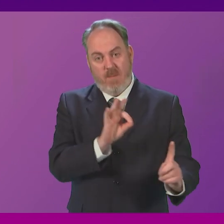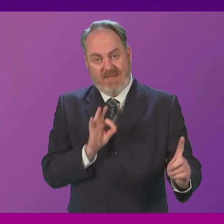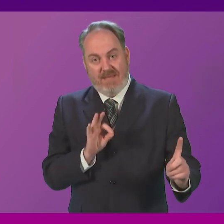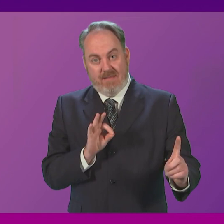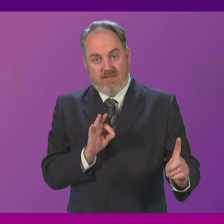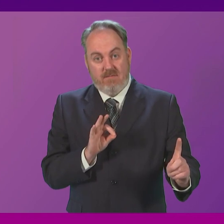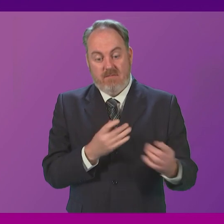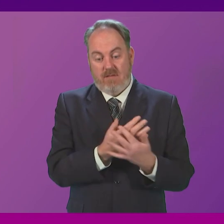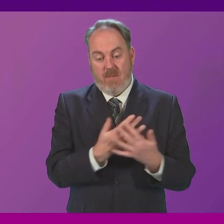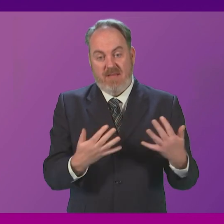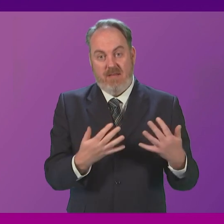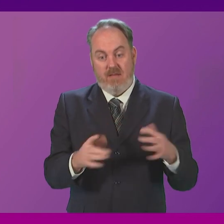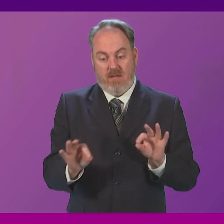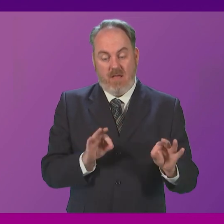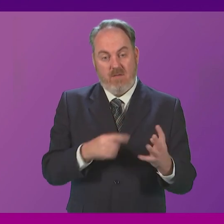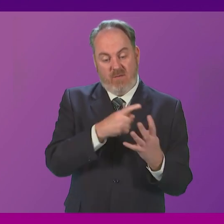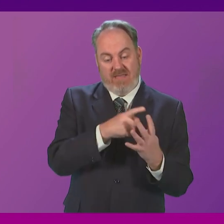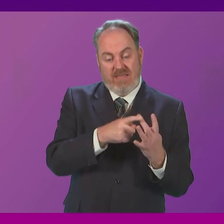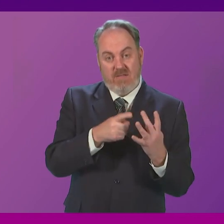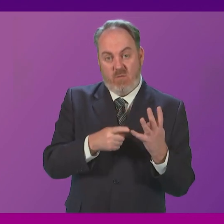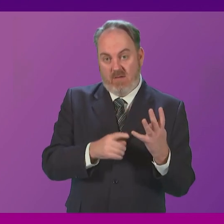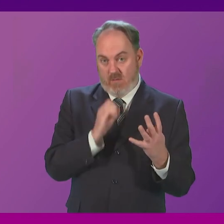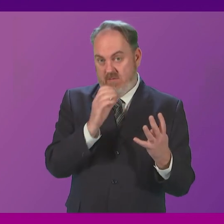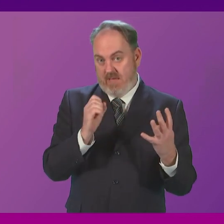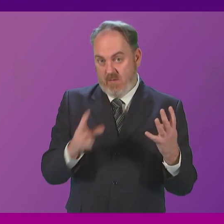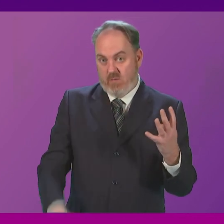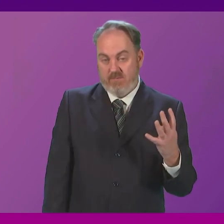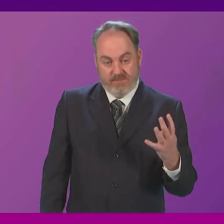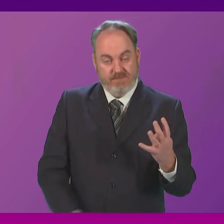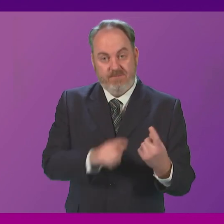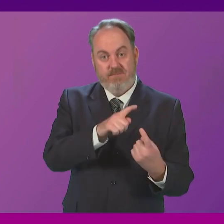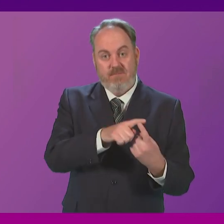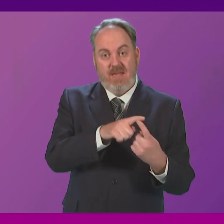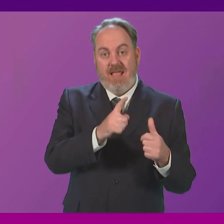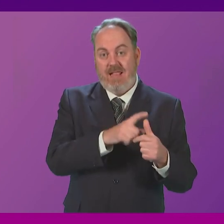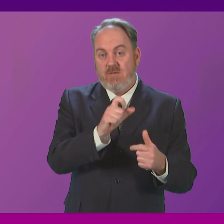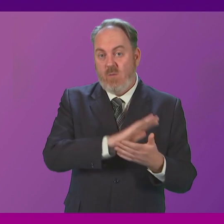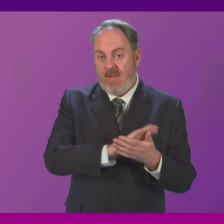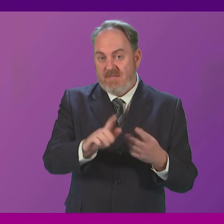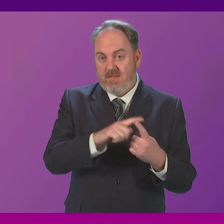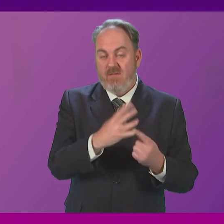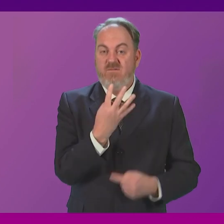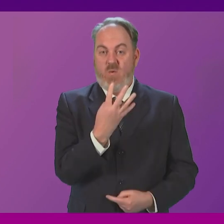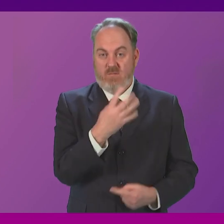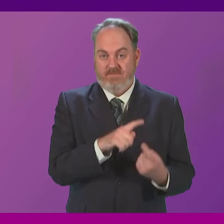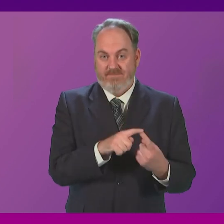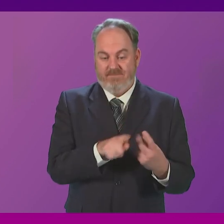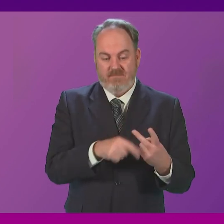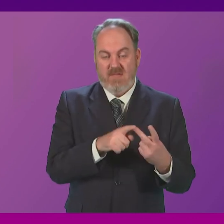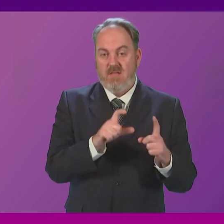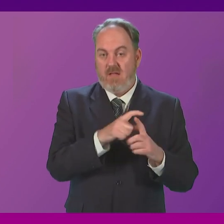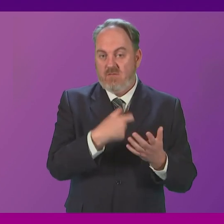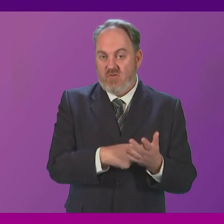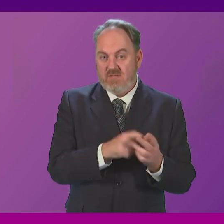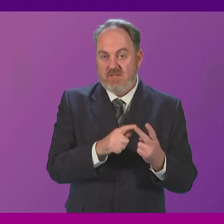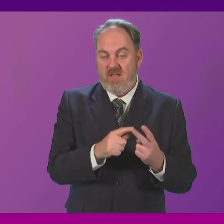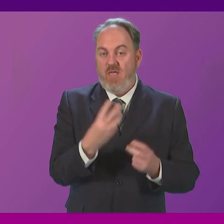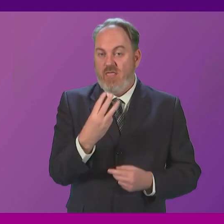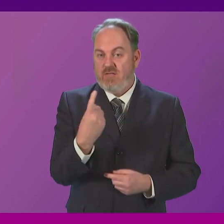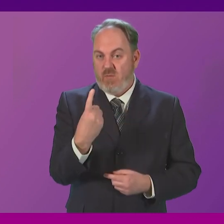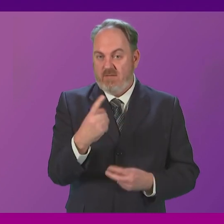the number of votes cast for each candidate was: Alex Cole-Hamilton 4, Douglas Ross 31,